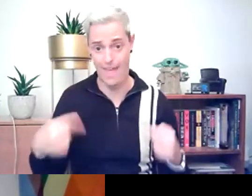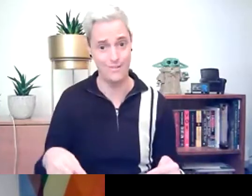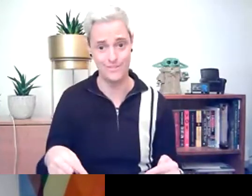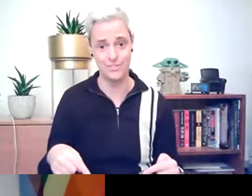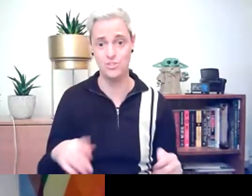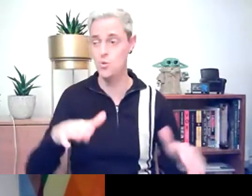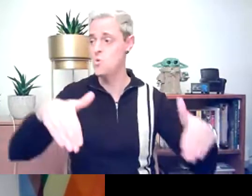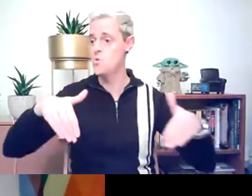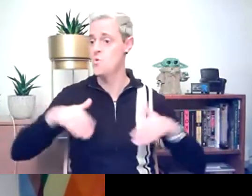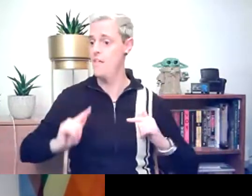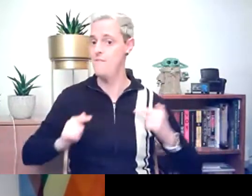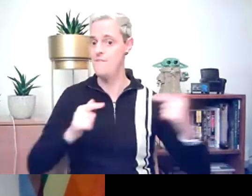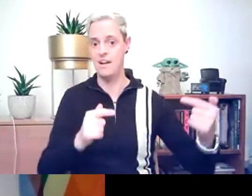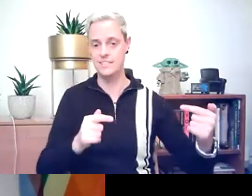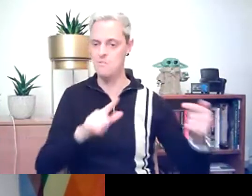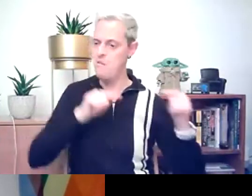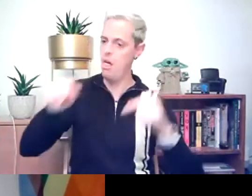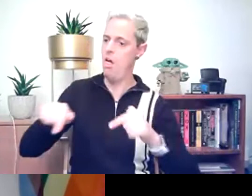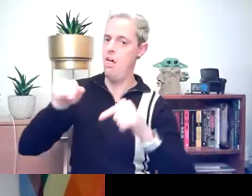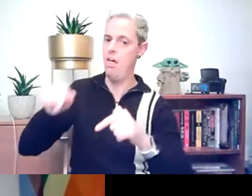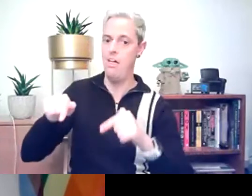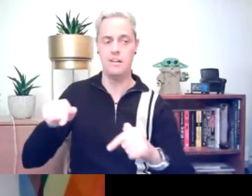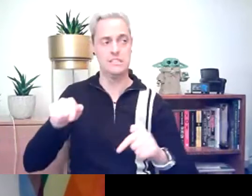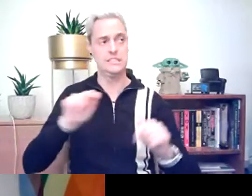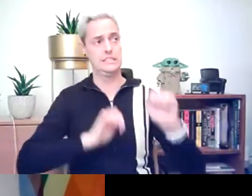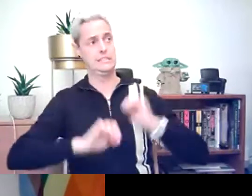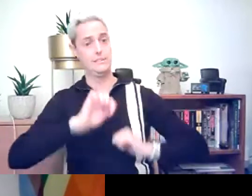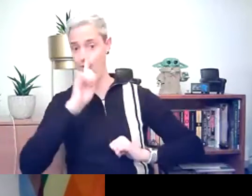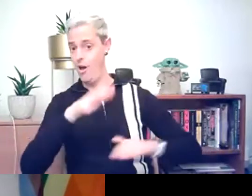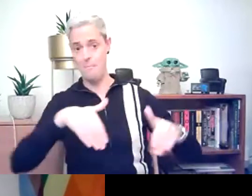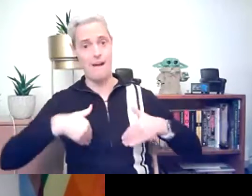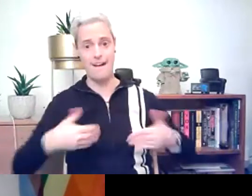from a fight that's happening or from something that's going on, but even where you can't,